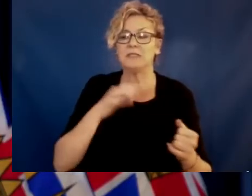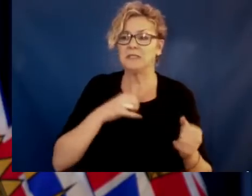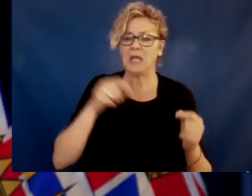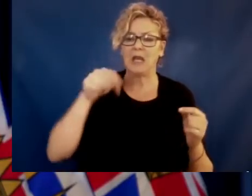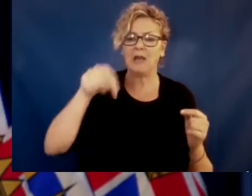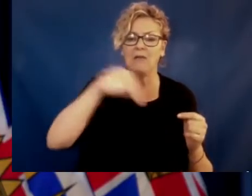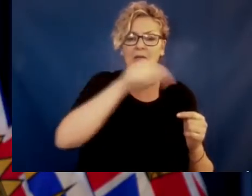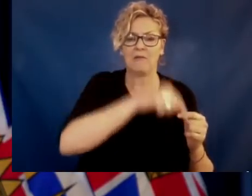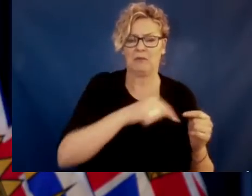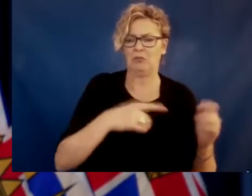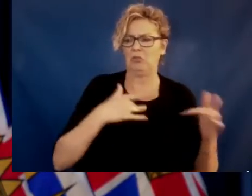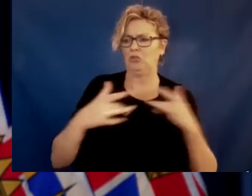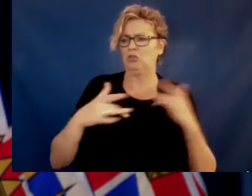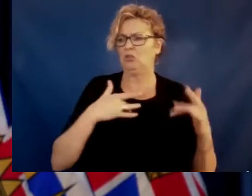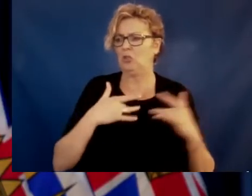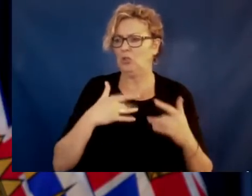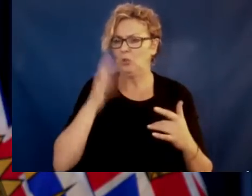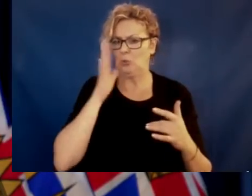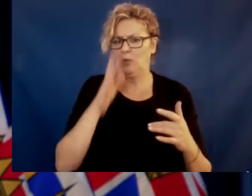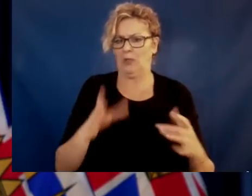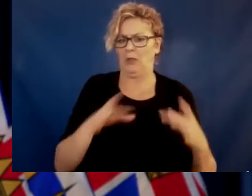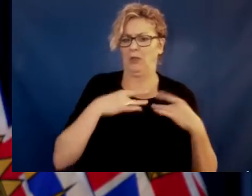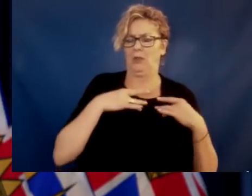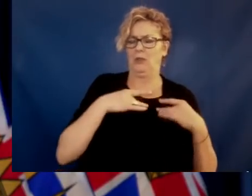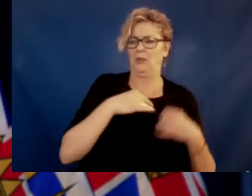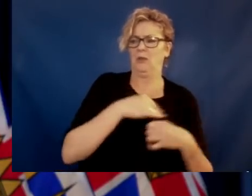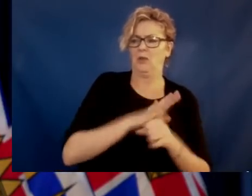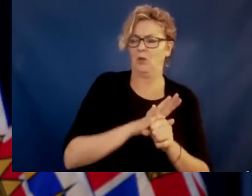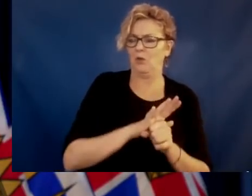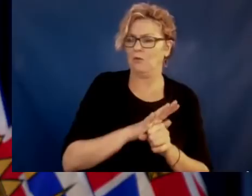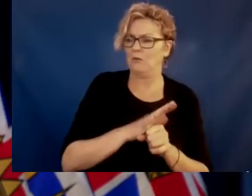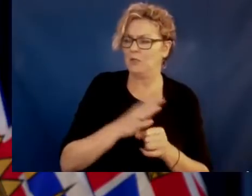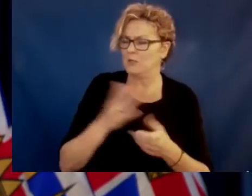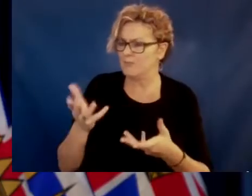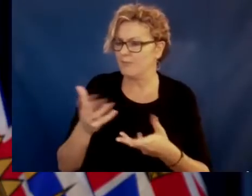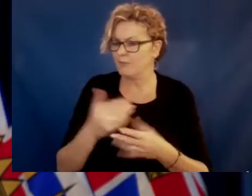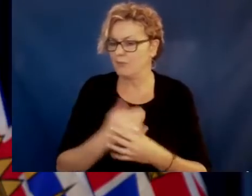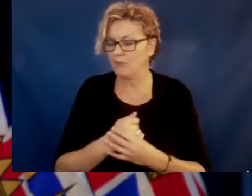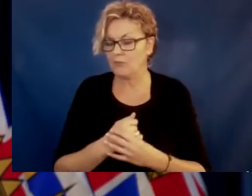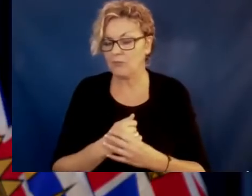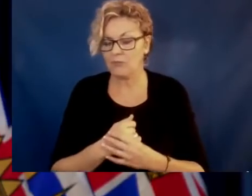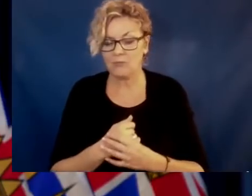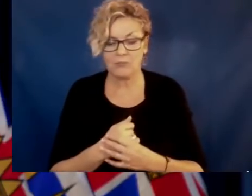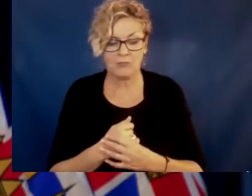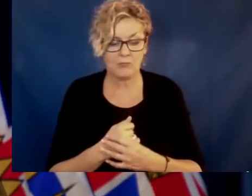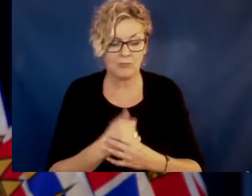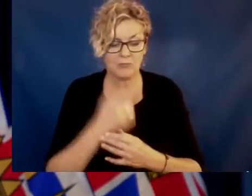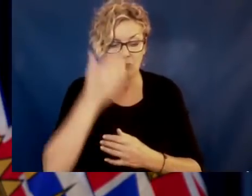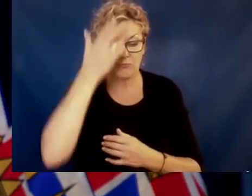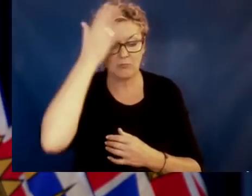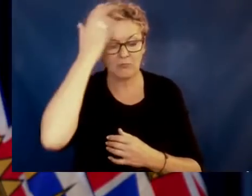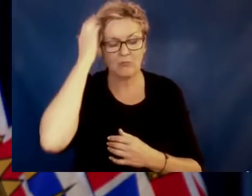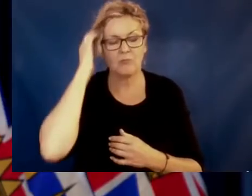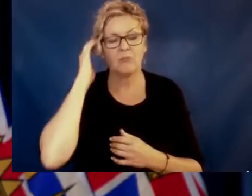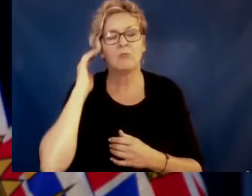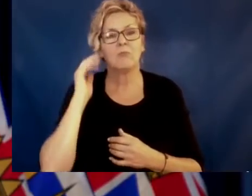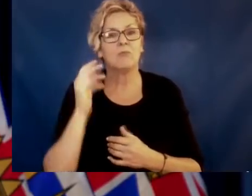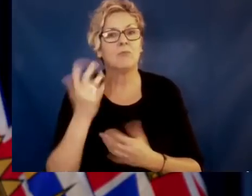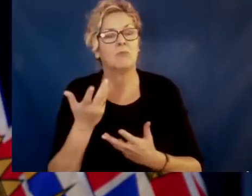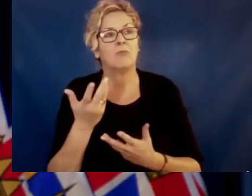of protocols that are in place. DR BONNIE HENRY: Anybody who works in a health care facility is considered a health care